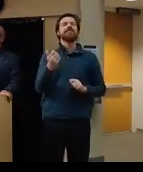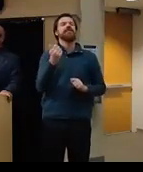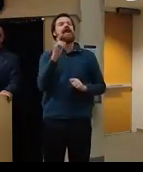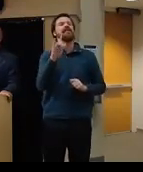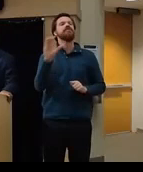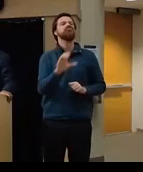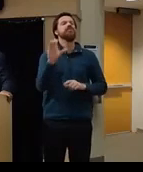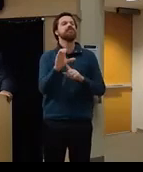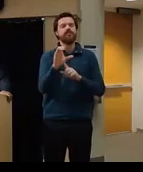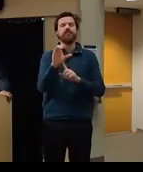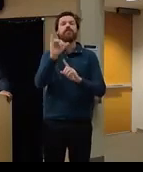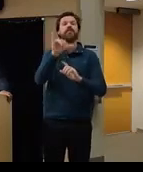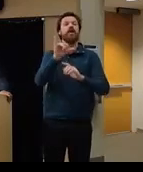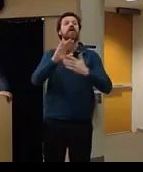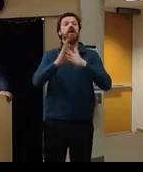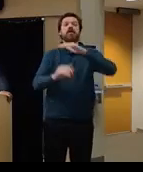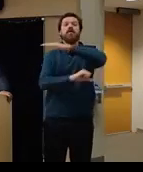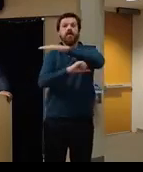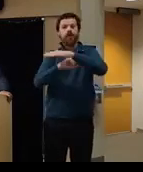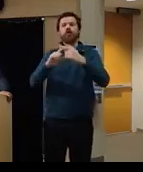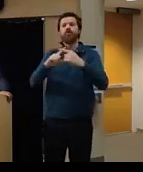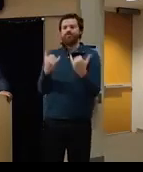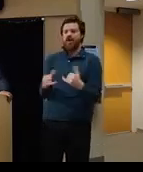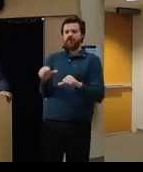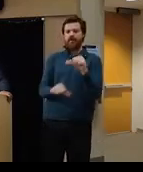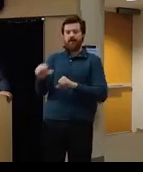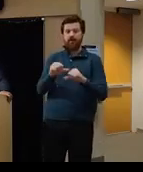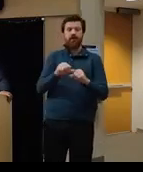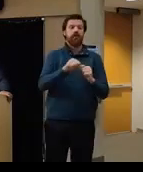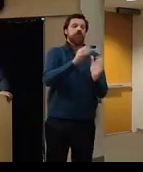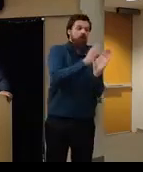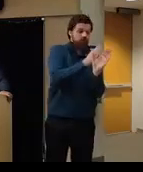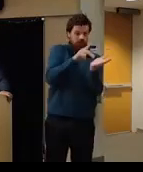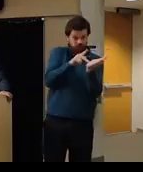centuries which laid the foundations to modern science now psychology and Psychiatry as many